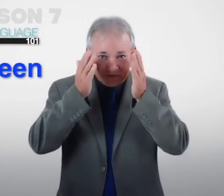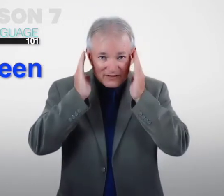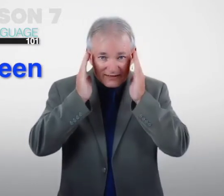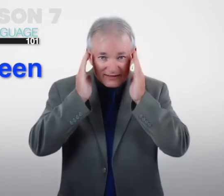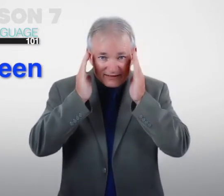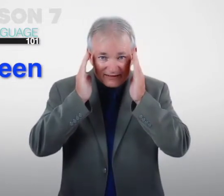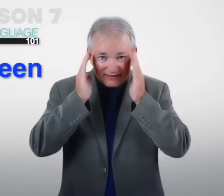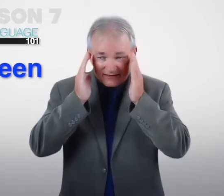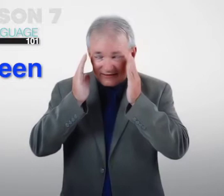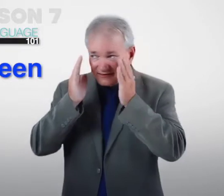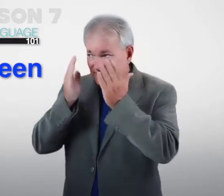Halloween.